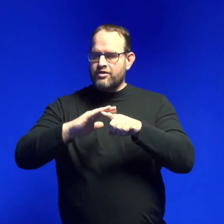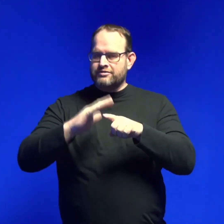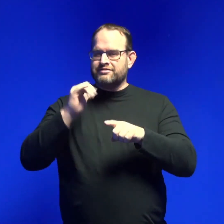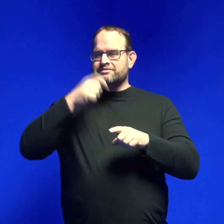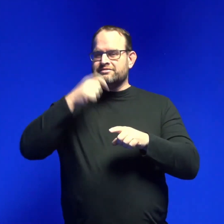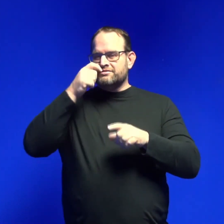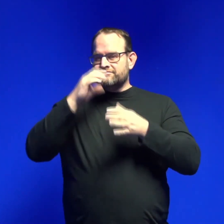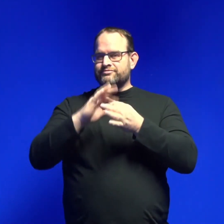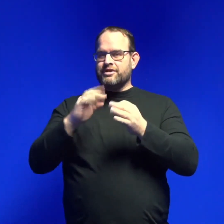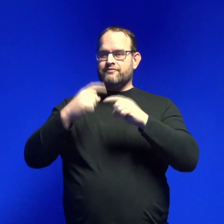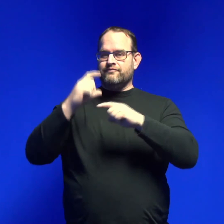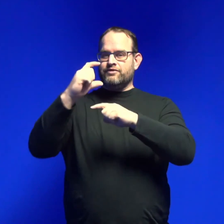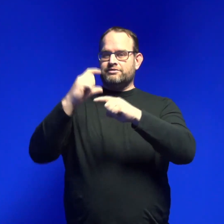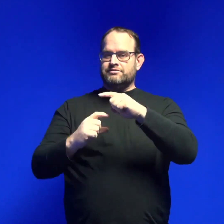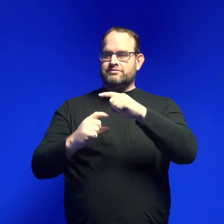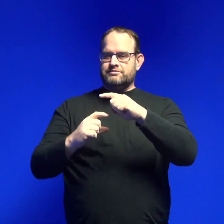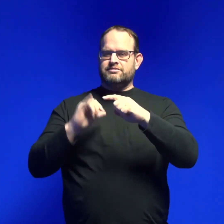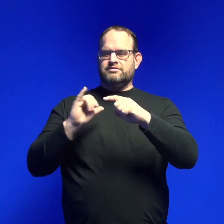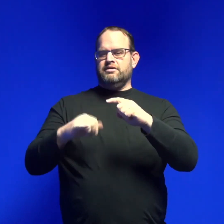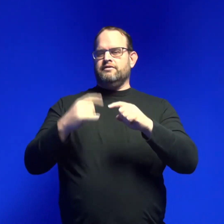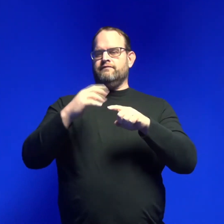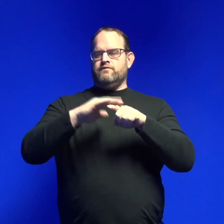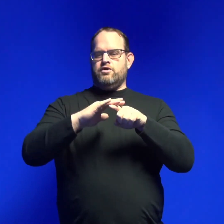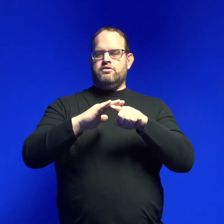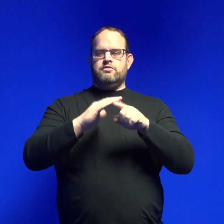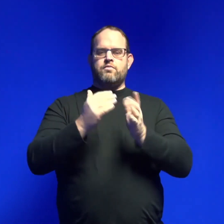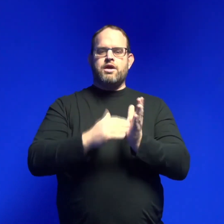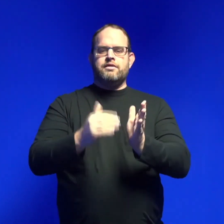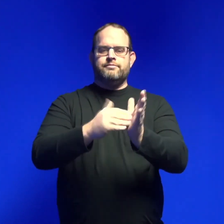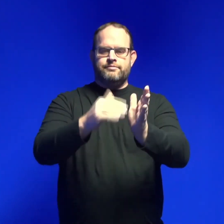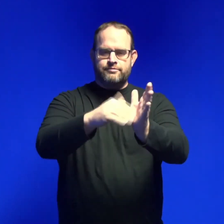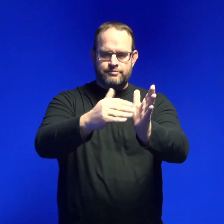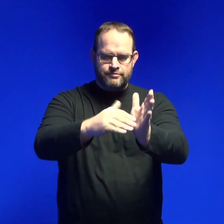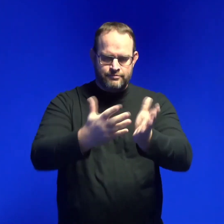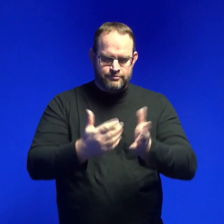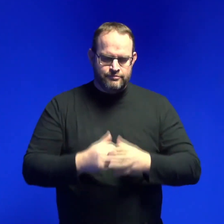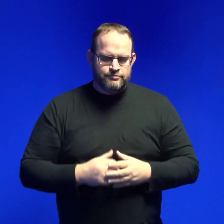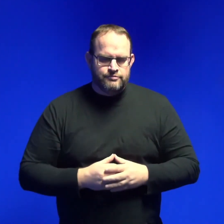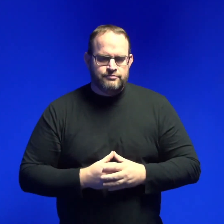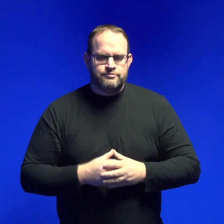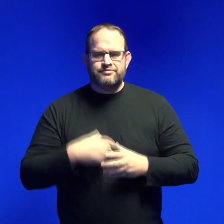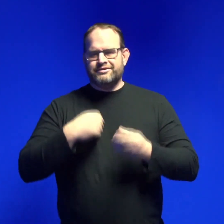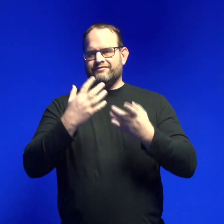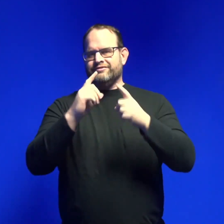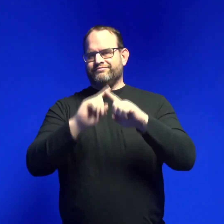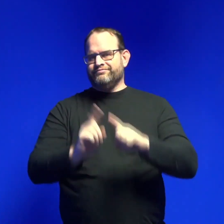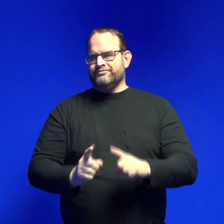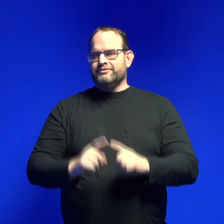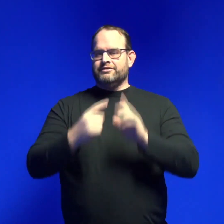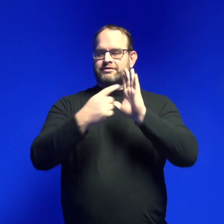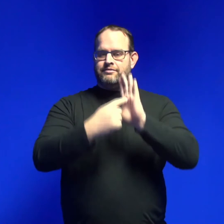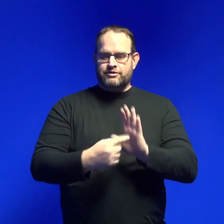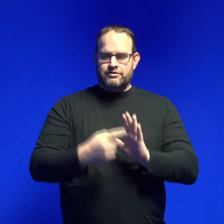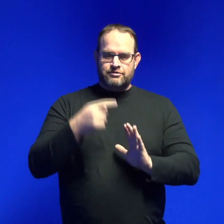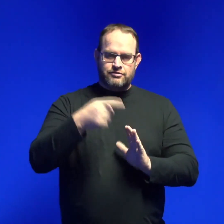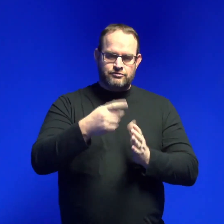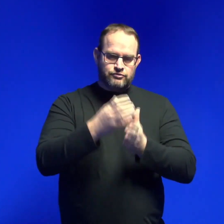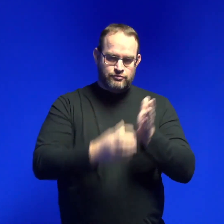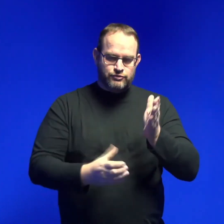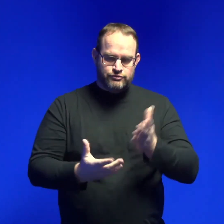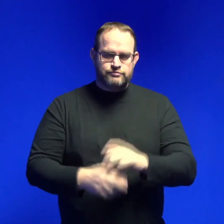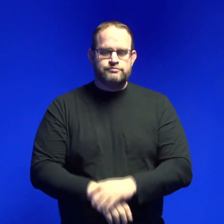And then there's phonology and phonology rhythms/patterns which are discussed in the chapter with many examples.